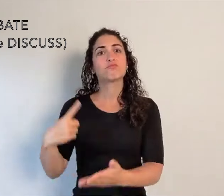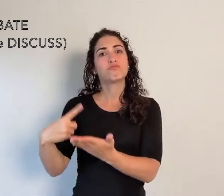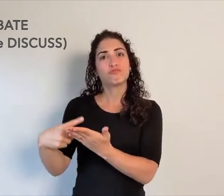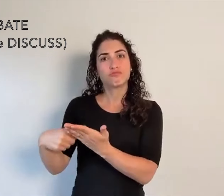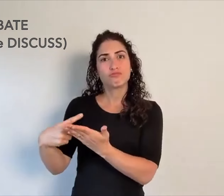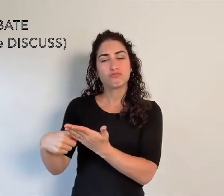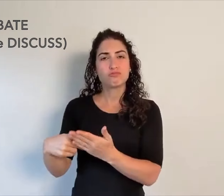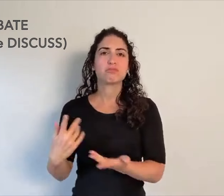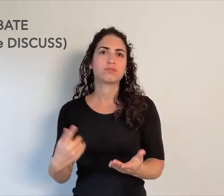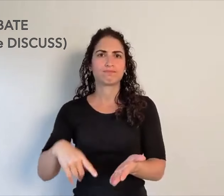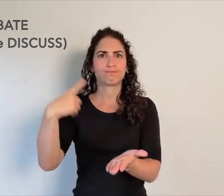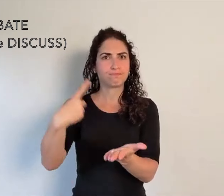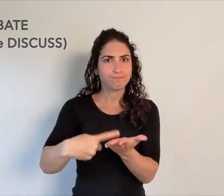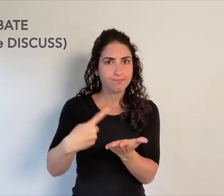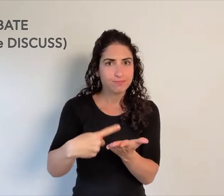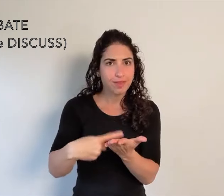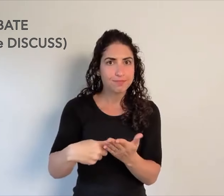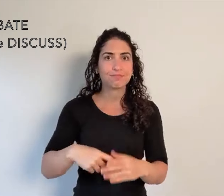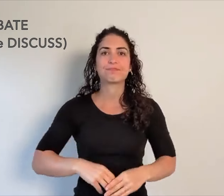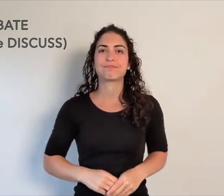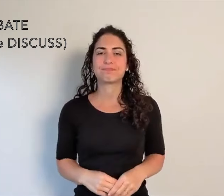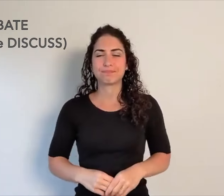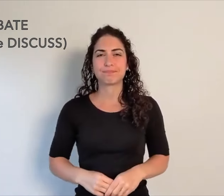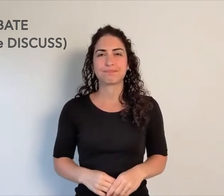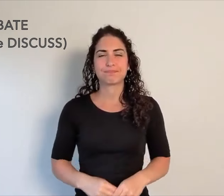DISCUSS, DEBATE